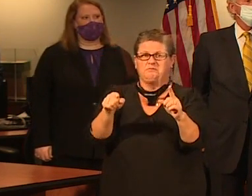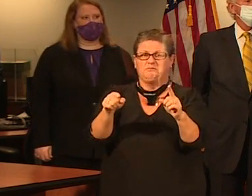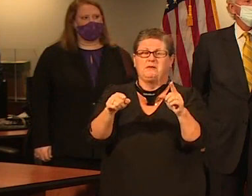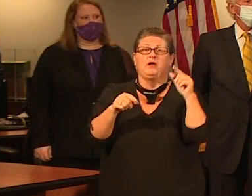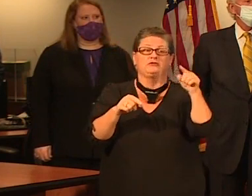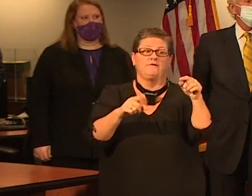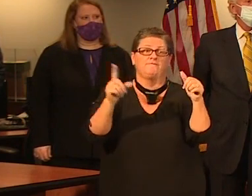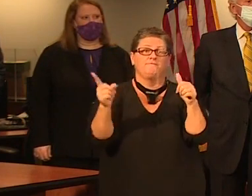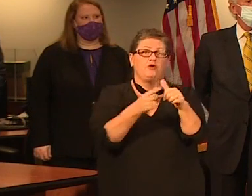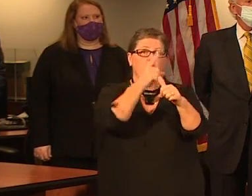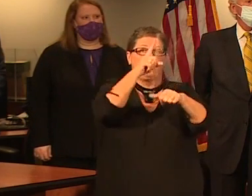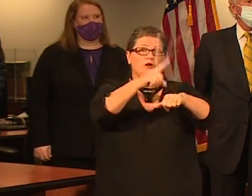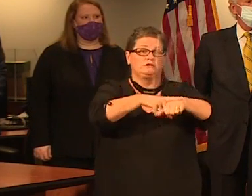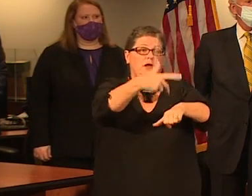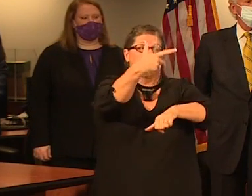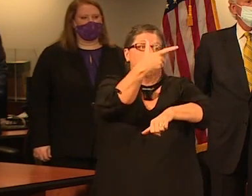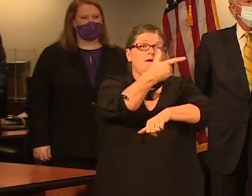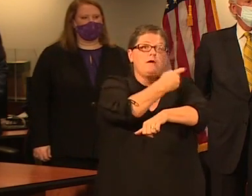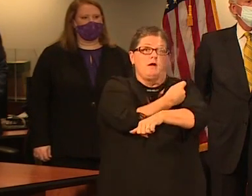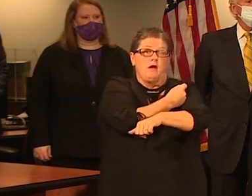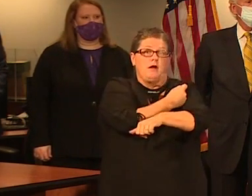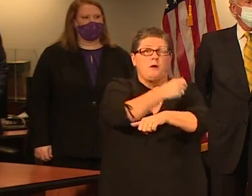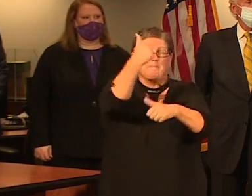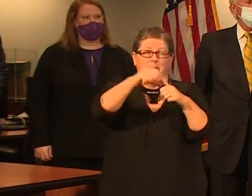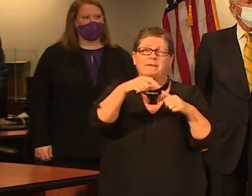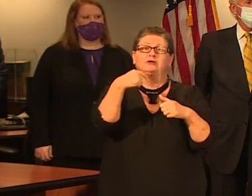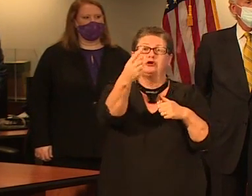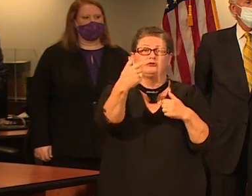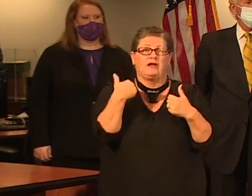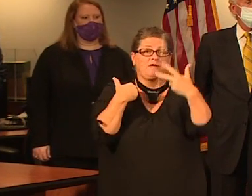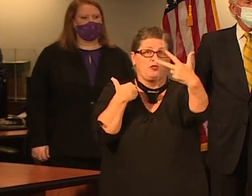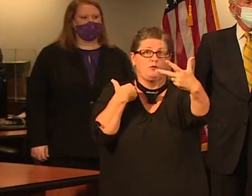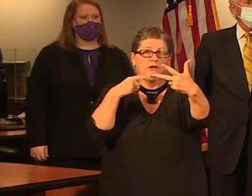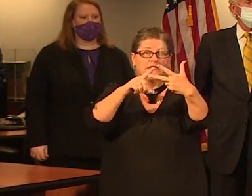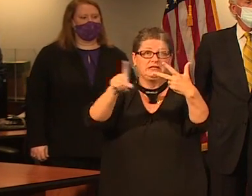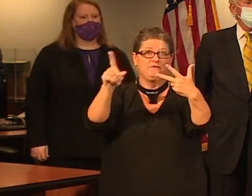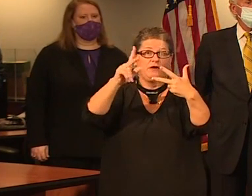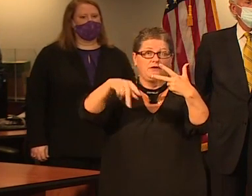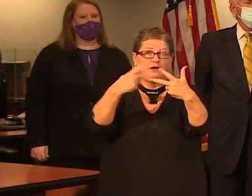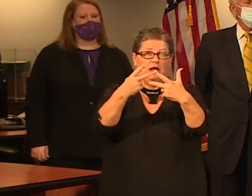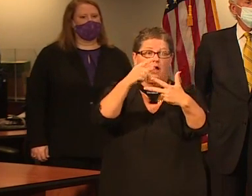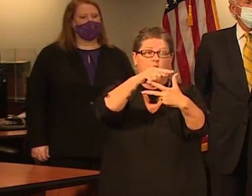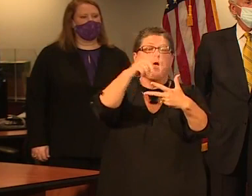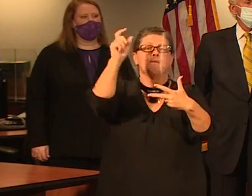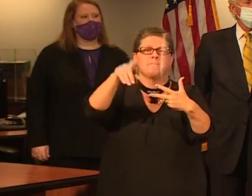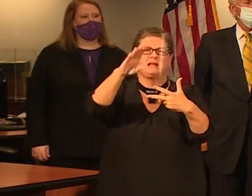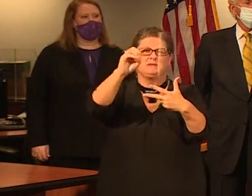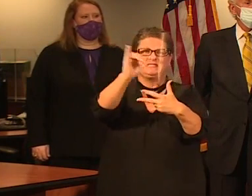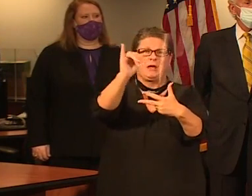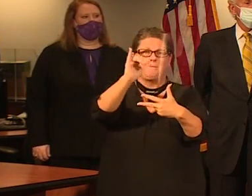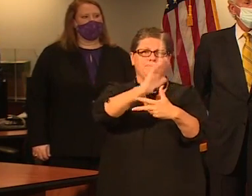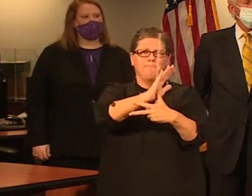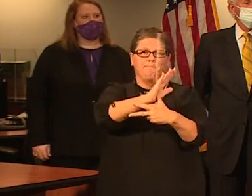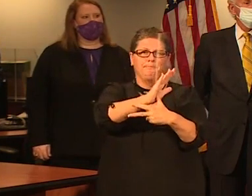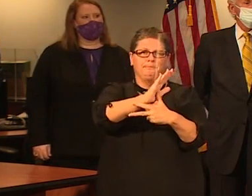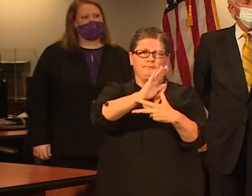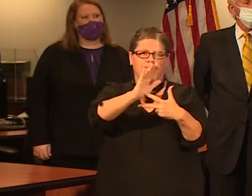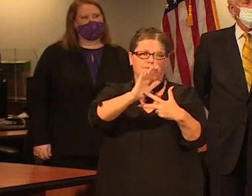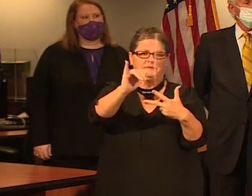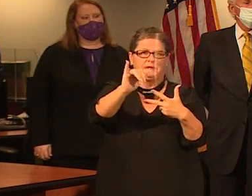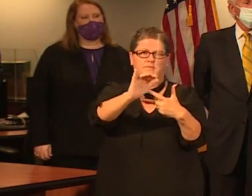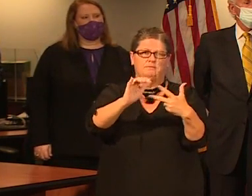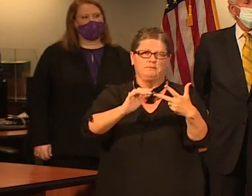INDIVIDUALS THAT RECEIVE THE FIRST DOSE WILL NEED TO RECEIVE THE SECOND DOSE.